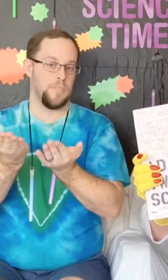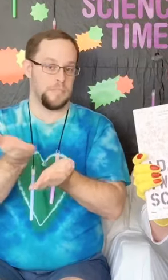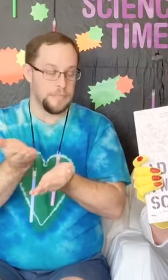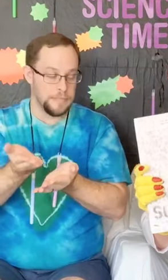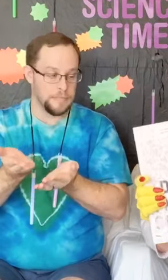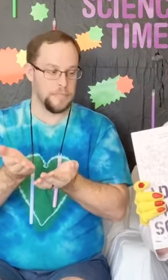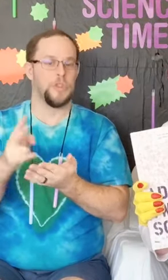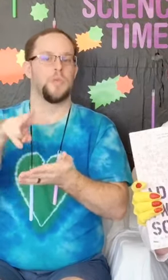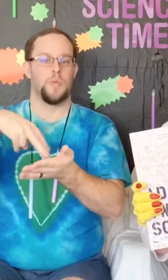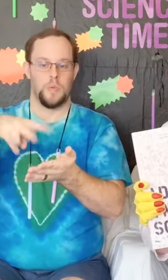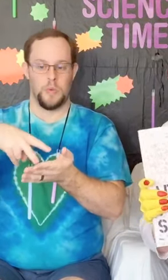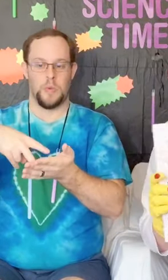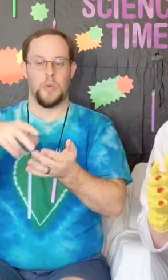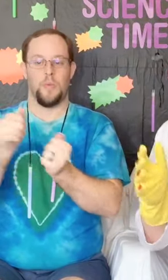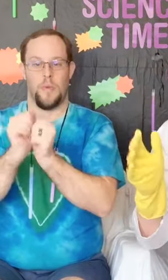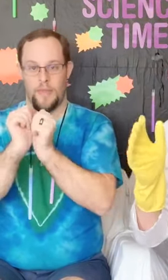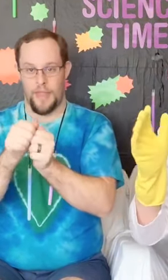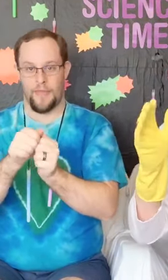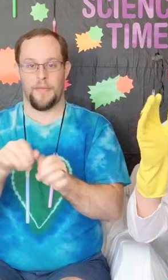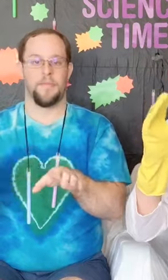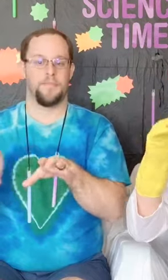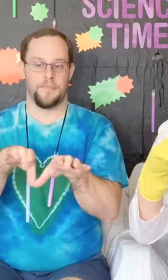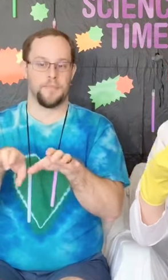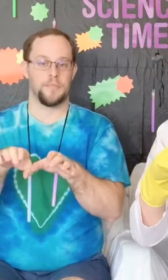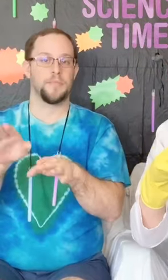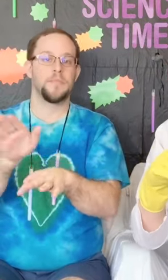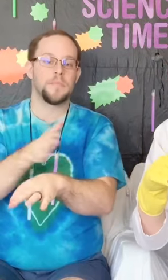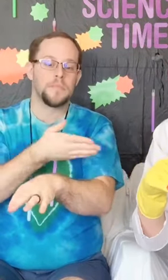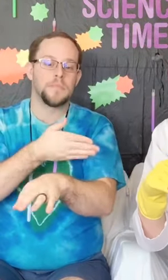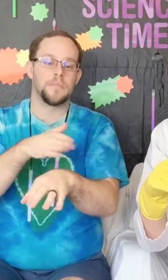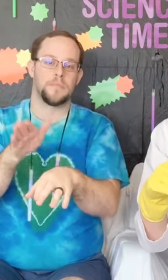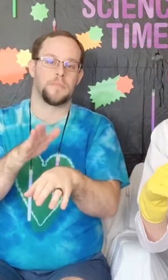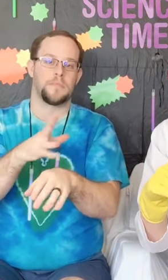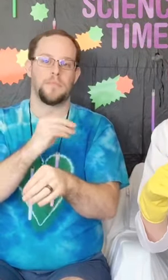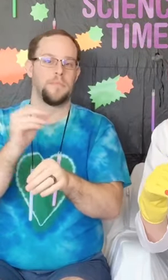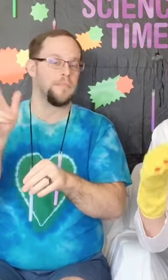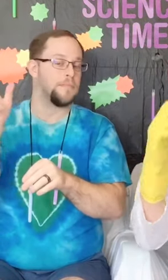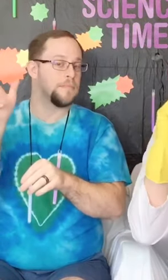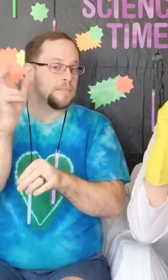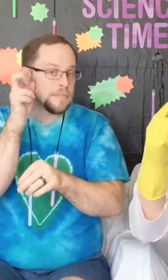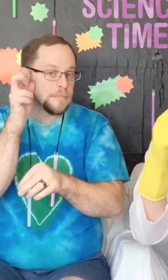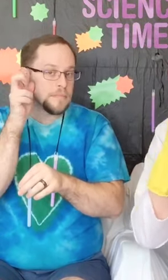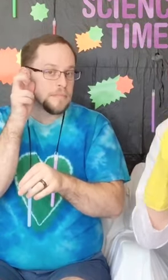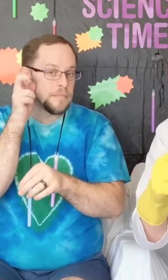read along to it. And it does music and sounds, because it knows the